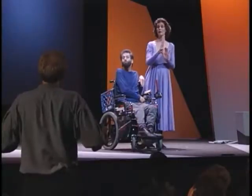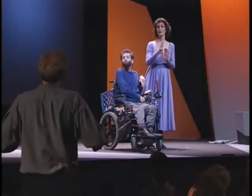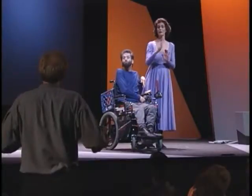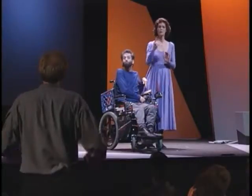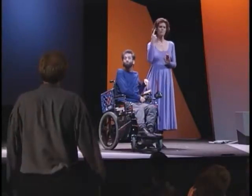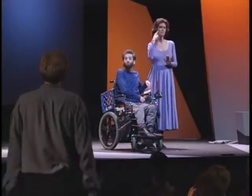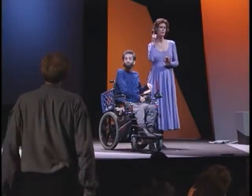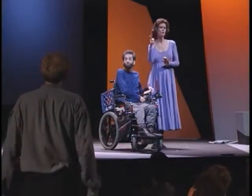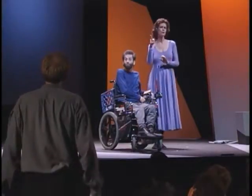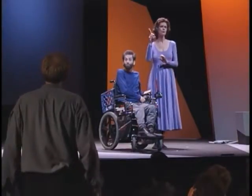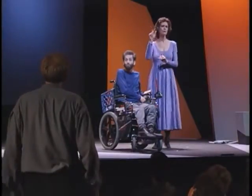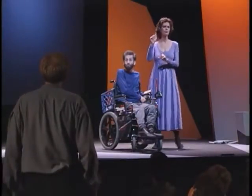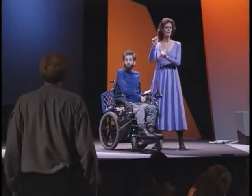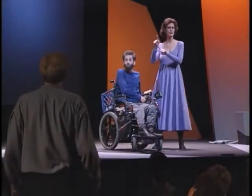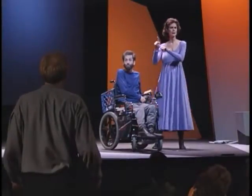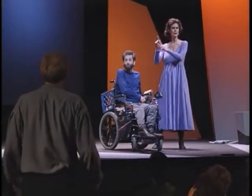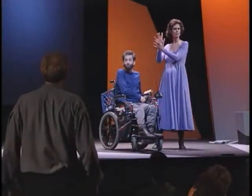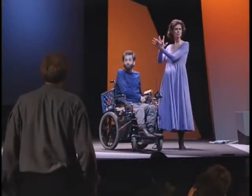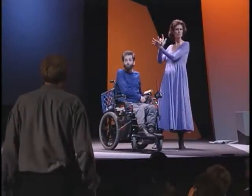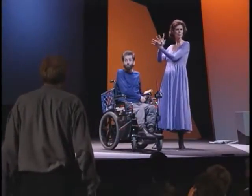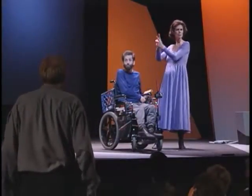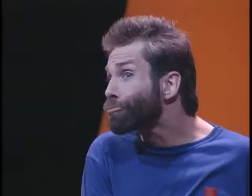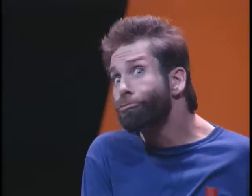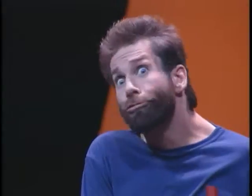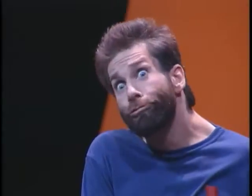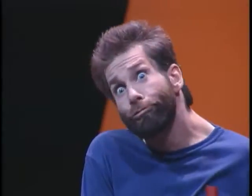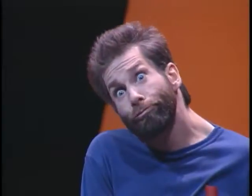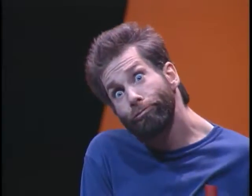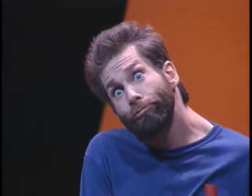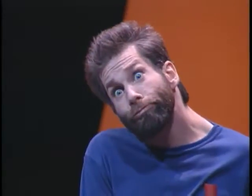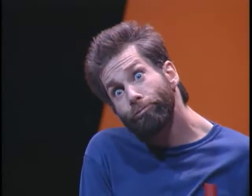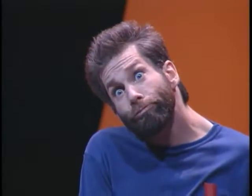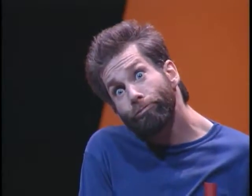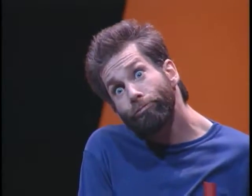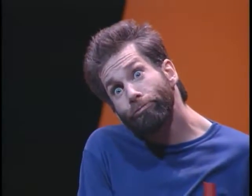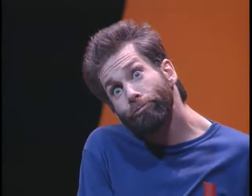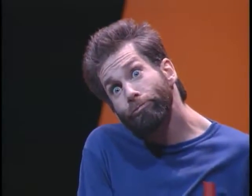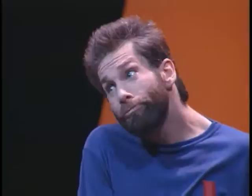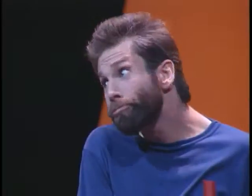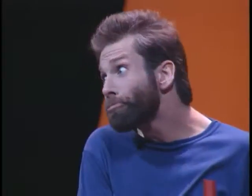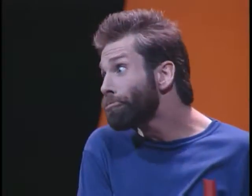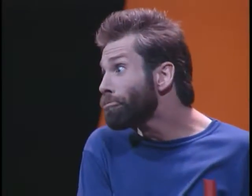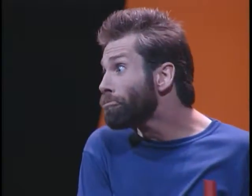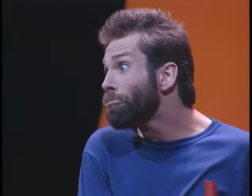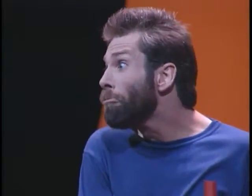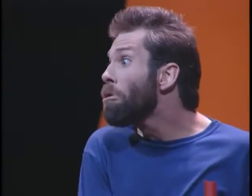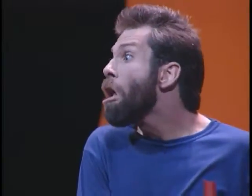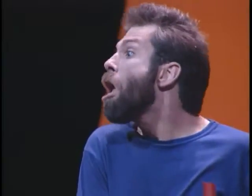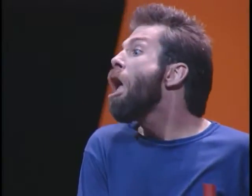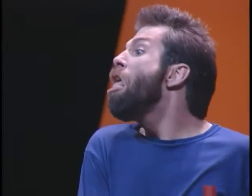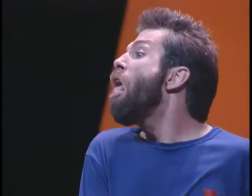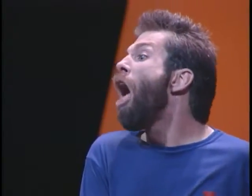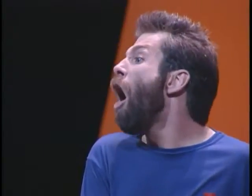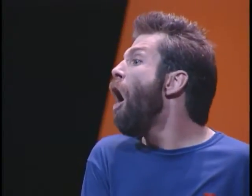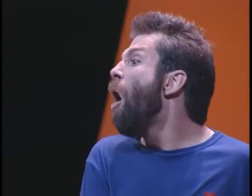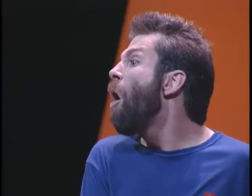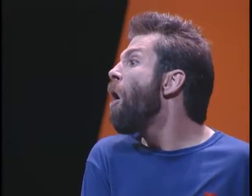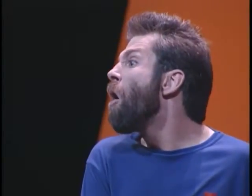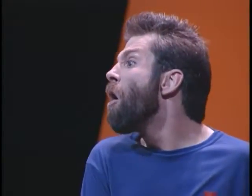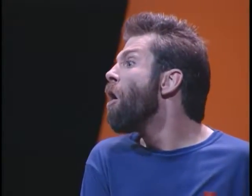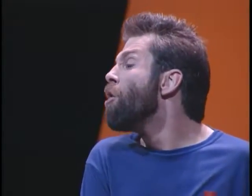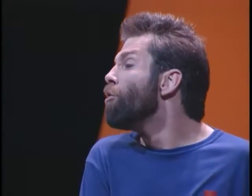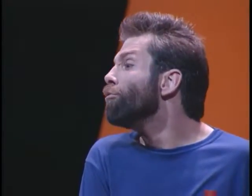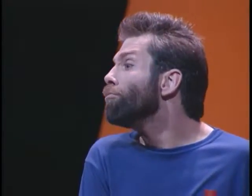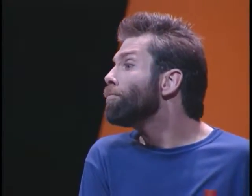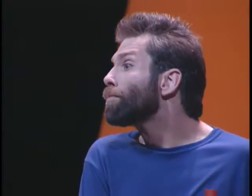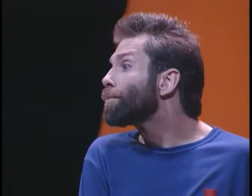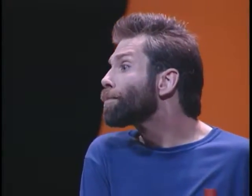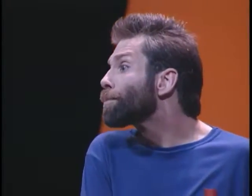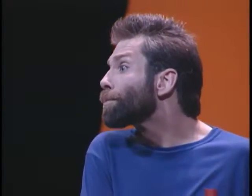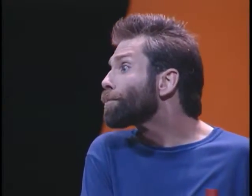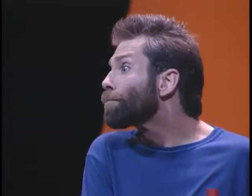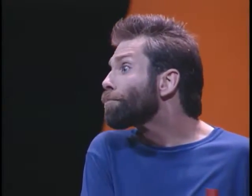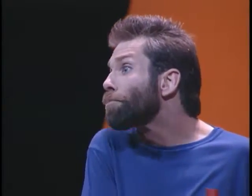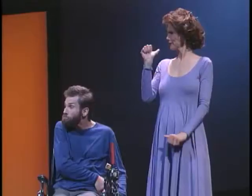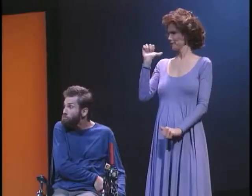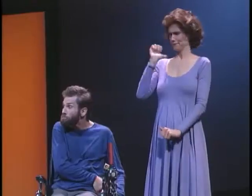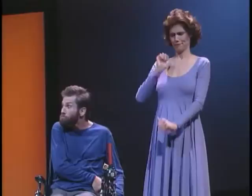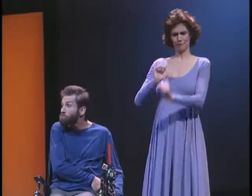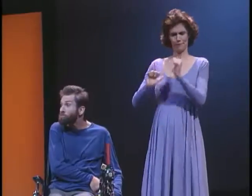you're using disability as a crutch you don't act like a normal disabled person